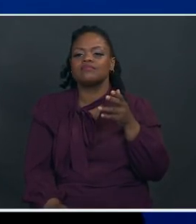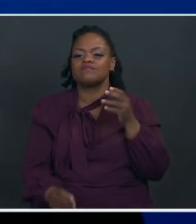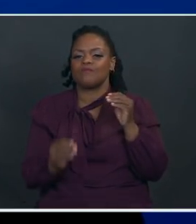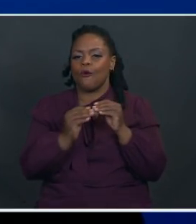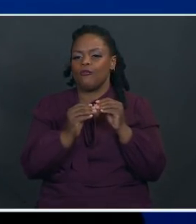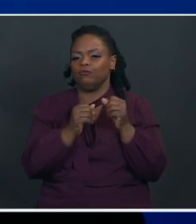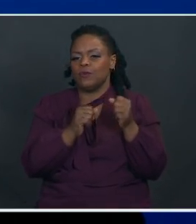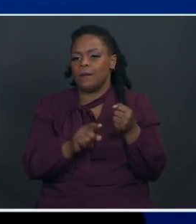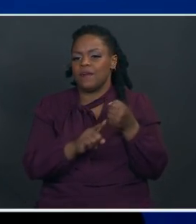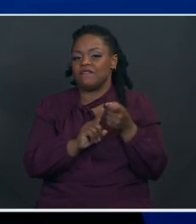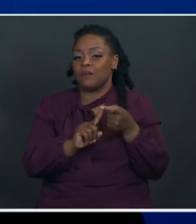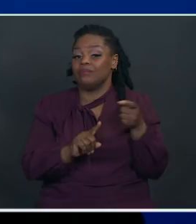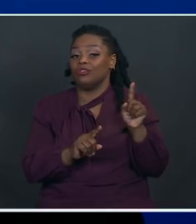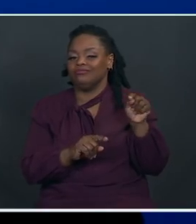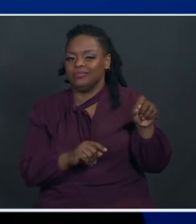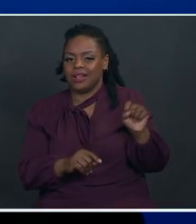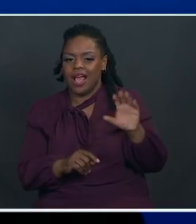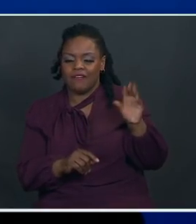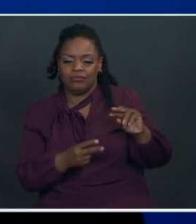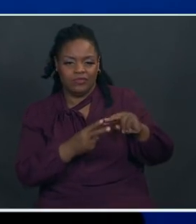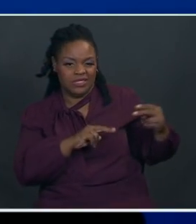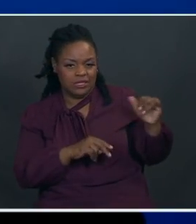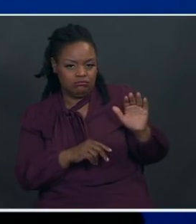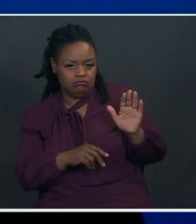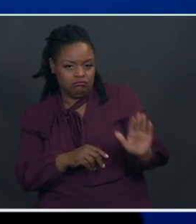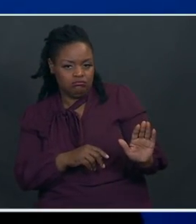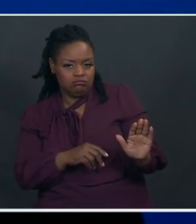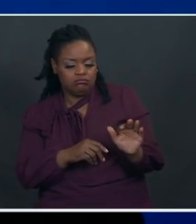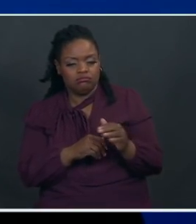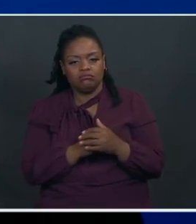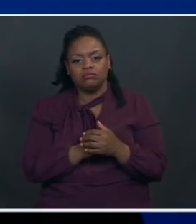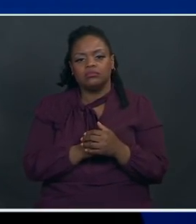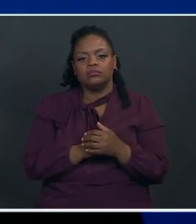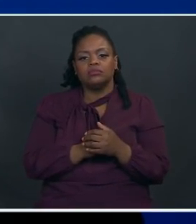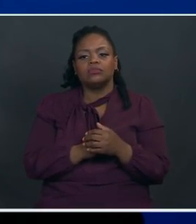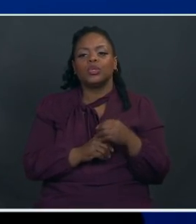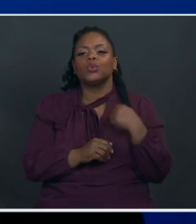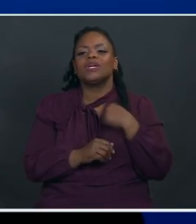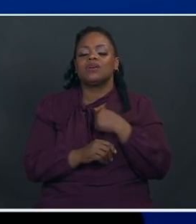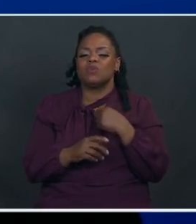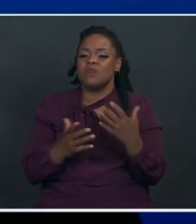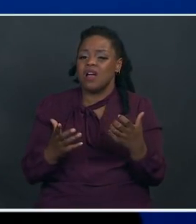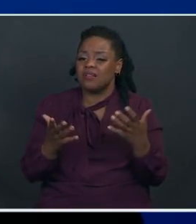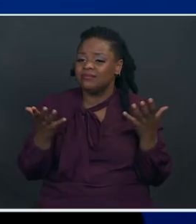That's the reason why there will be attempts to develop even other antibodies